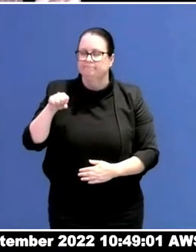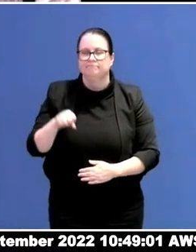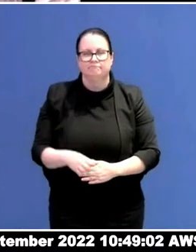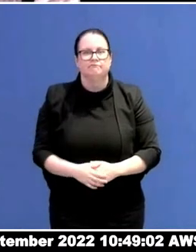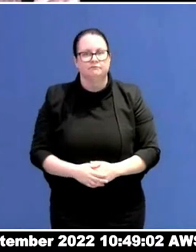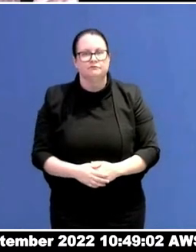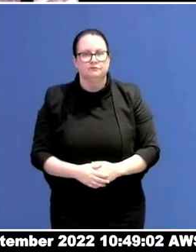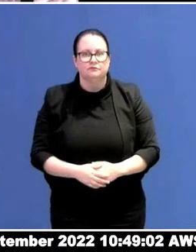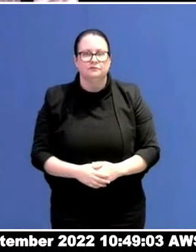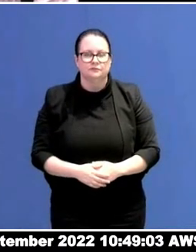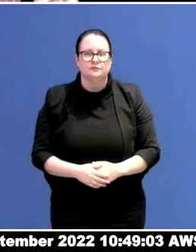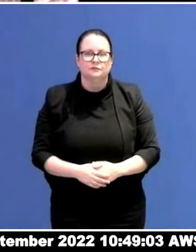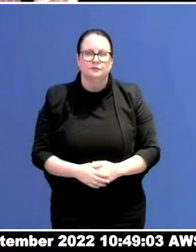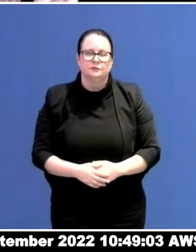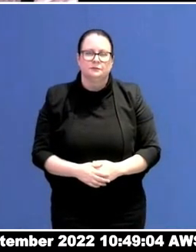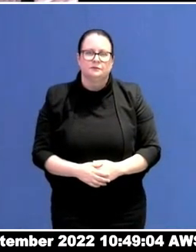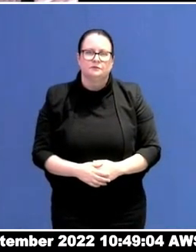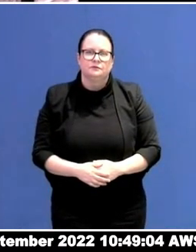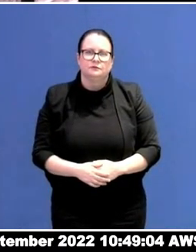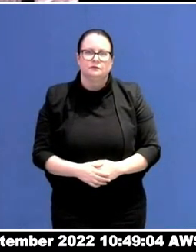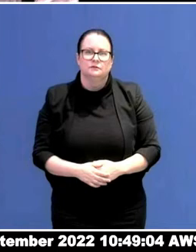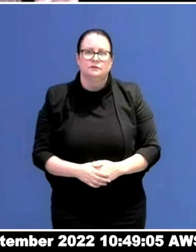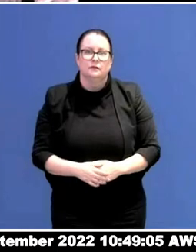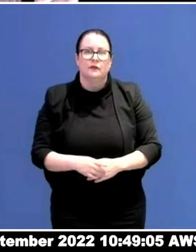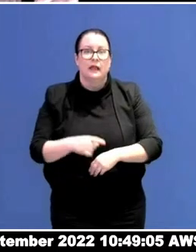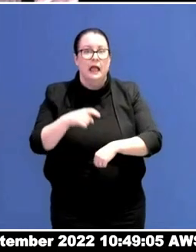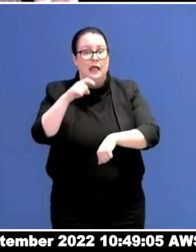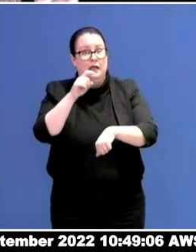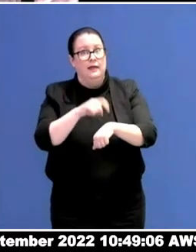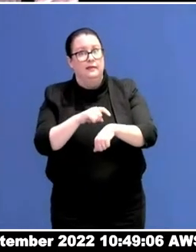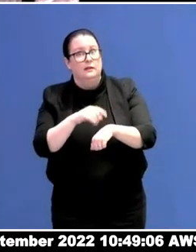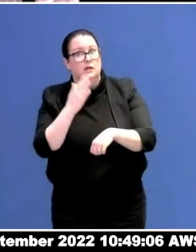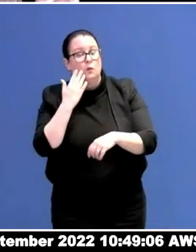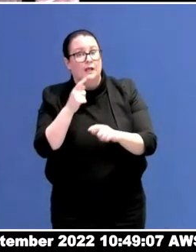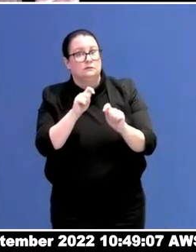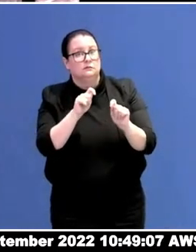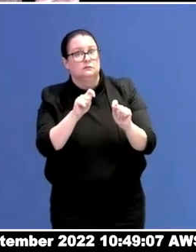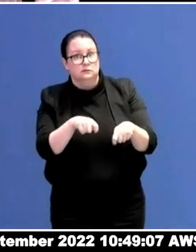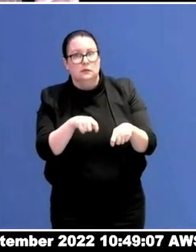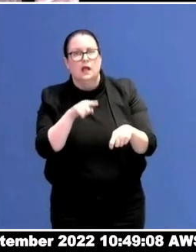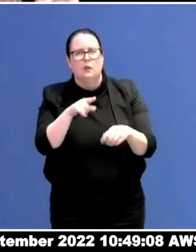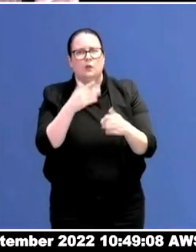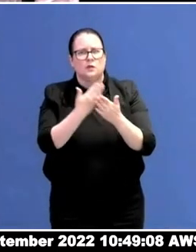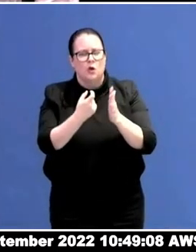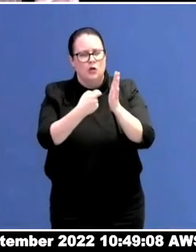Yes. CHAIR: And at the time these events occurred, he was actually on remand arising